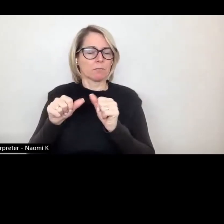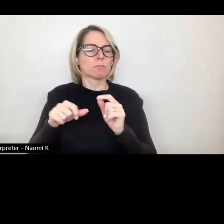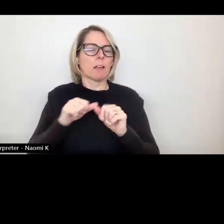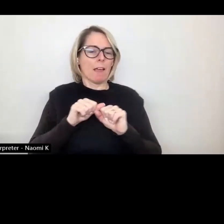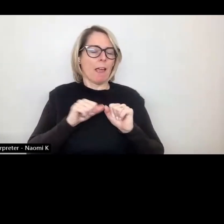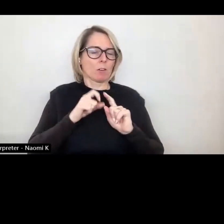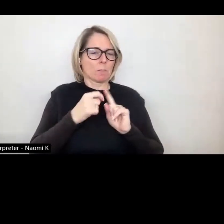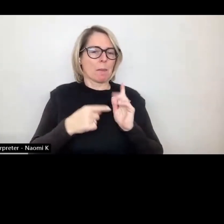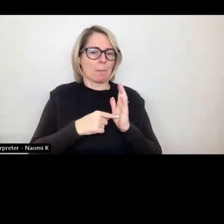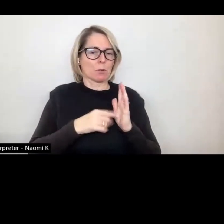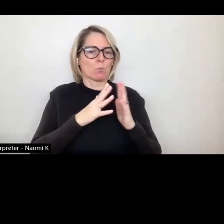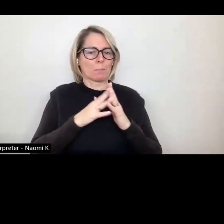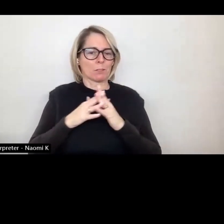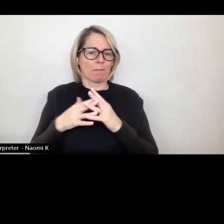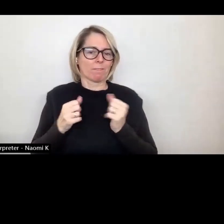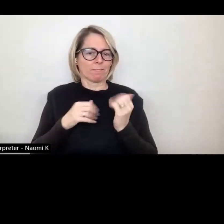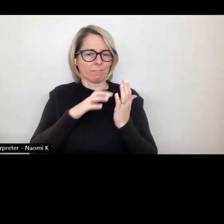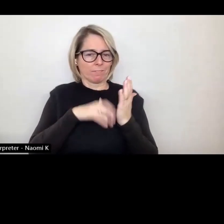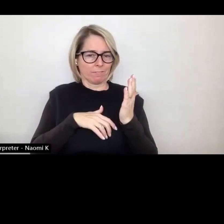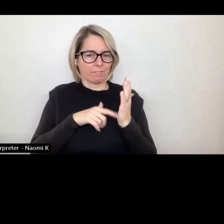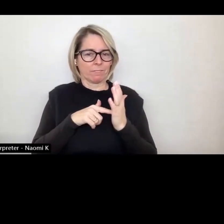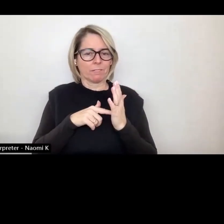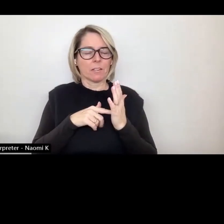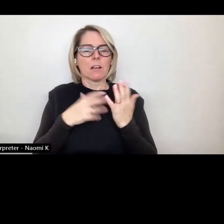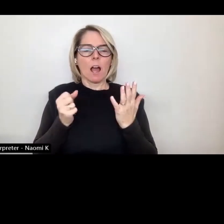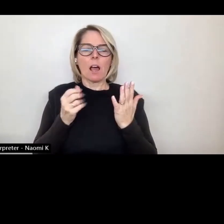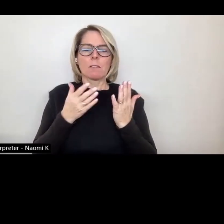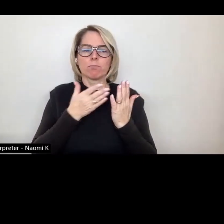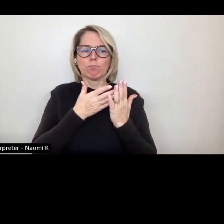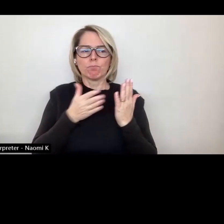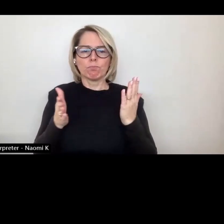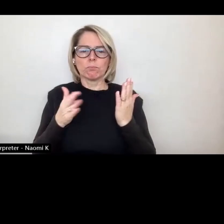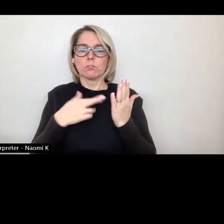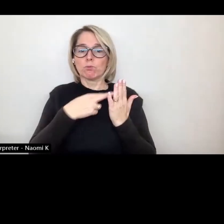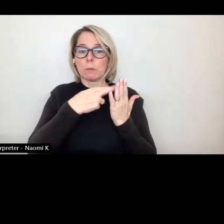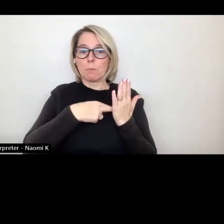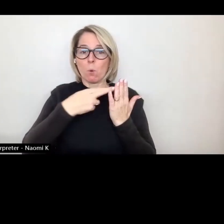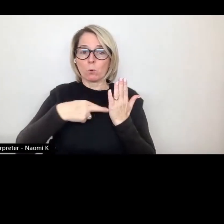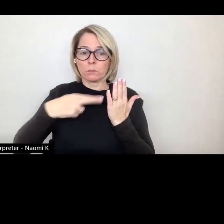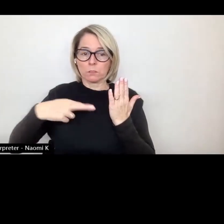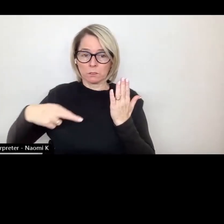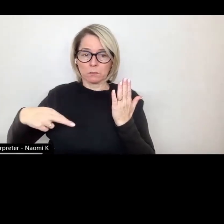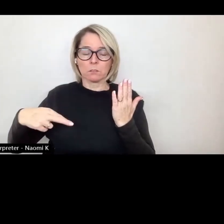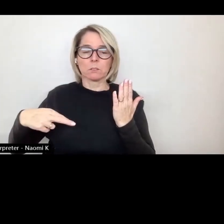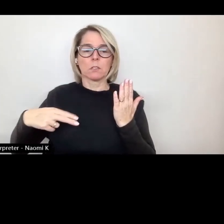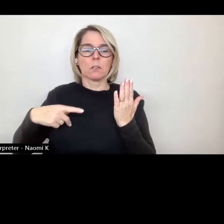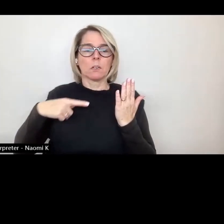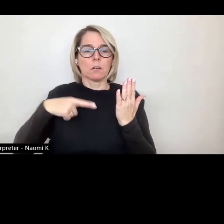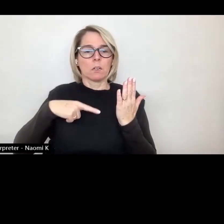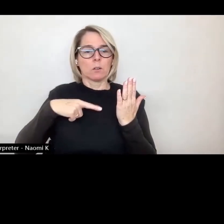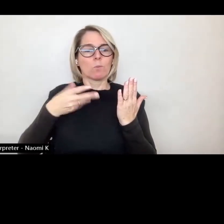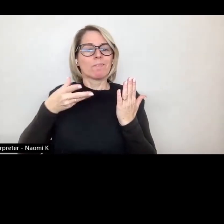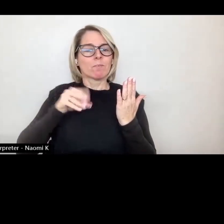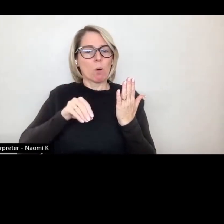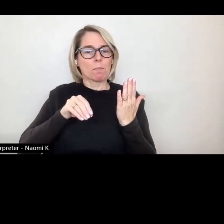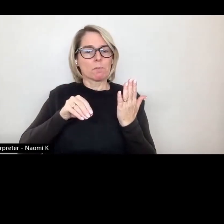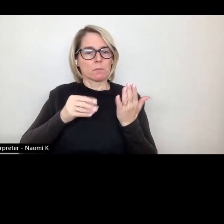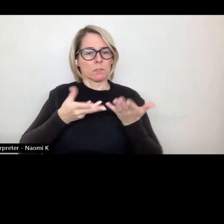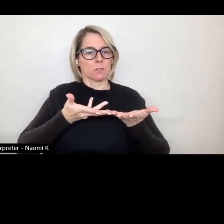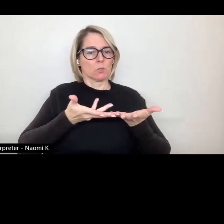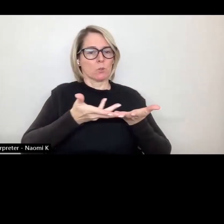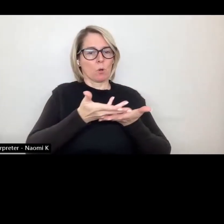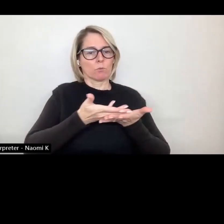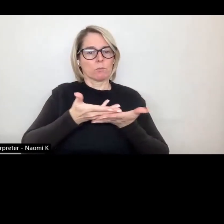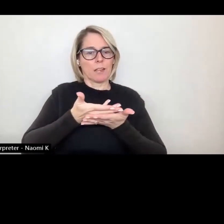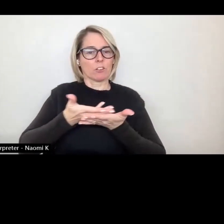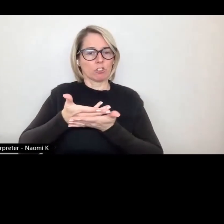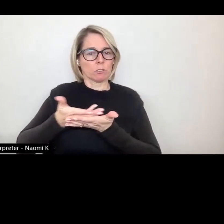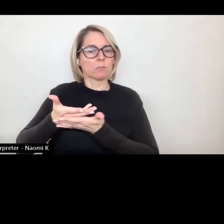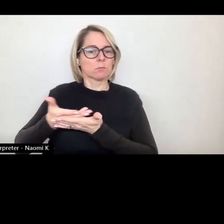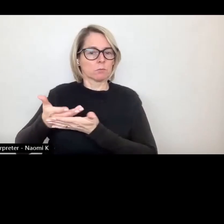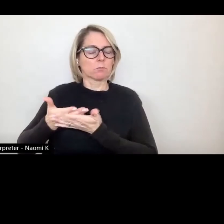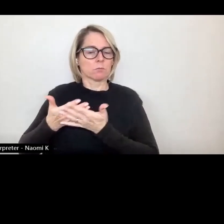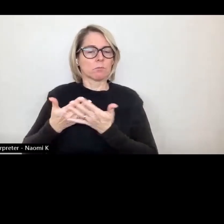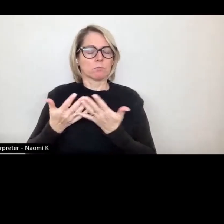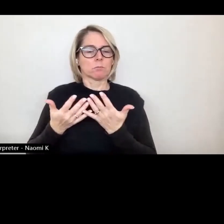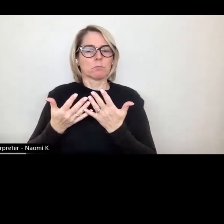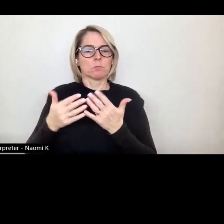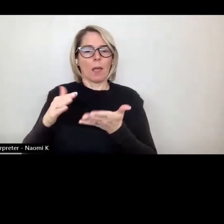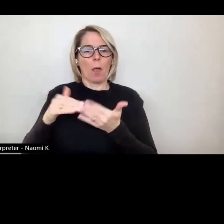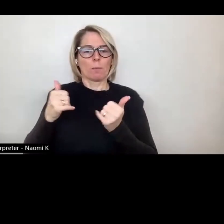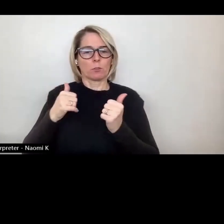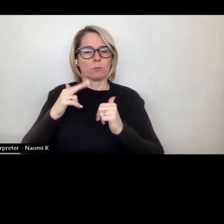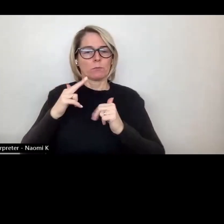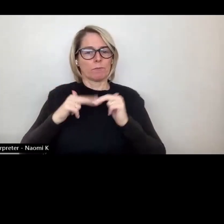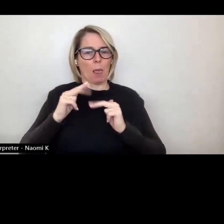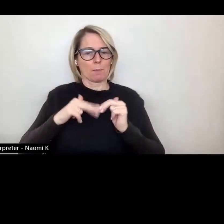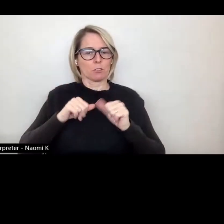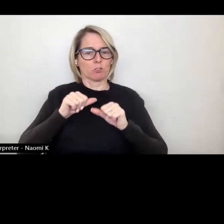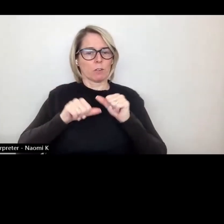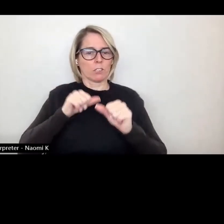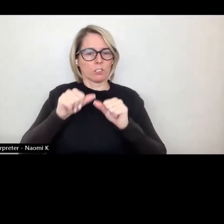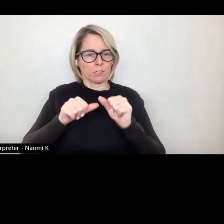There are a range of reports there which come out of the consultation process in developing the Strategy that go to carer need and so forth,